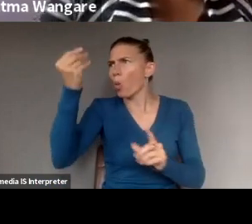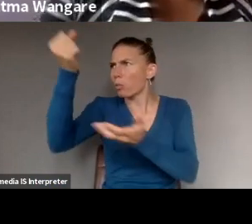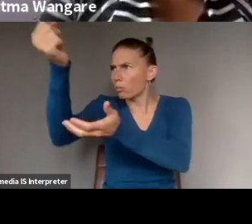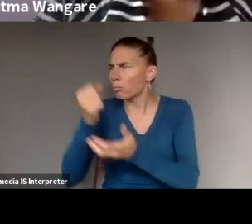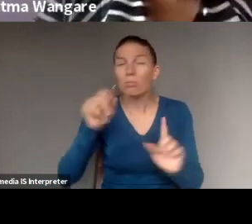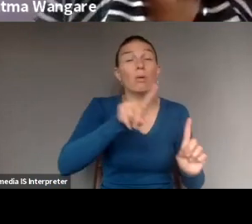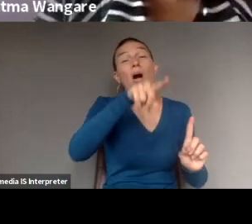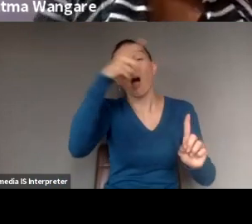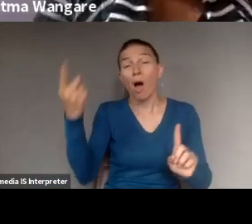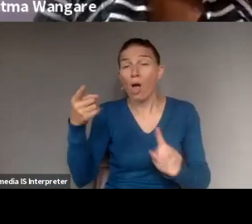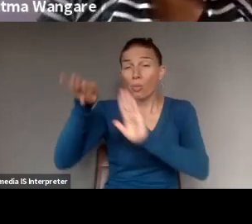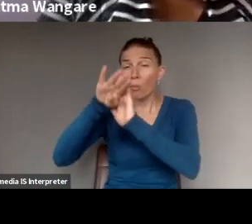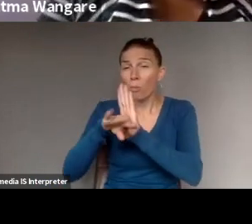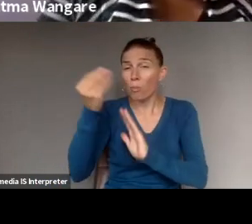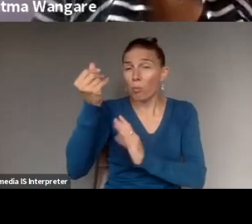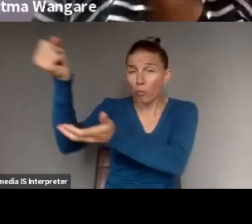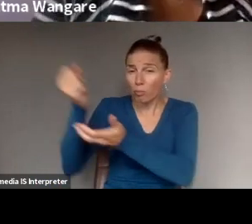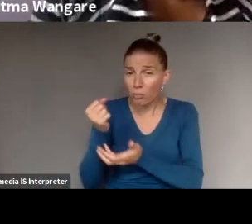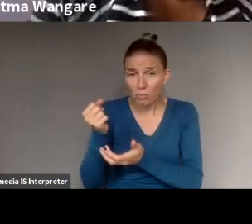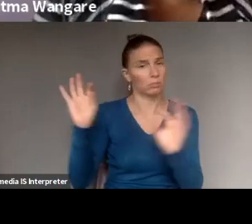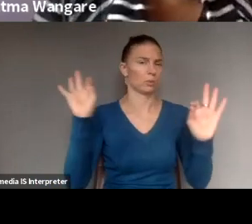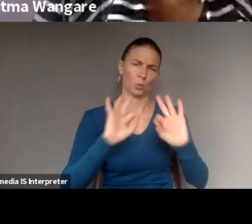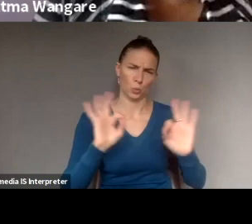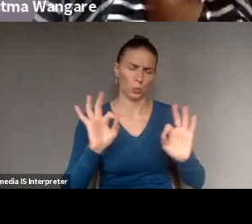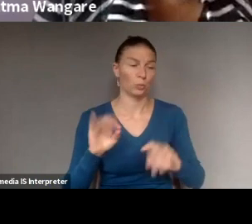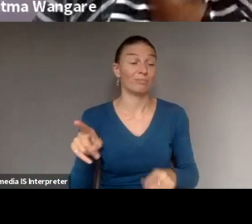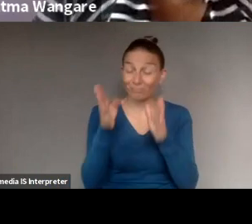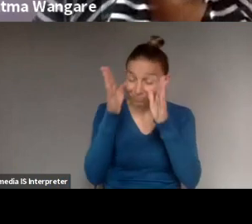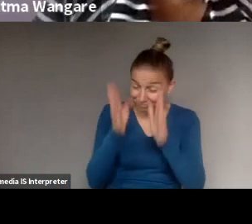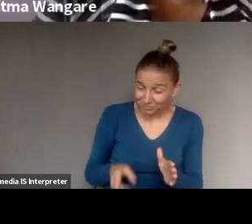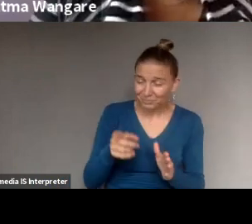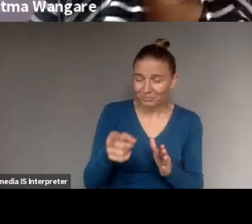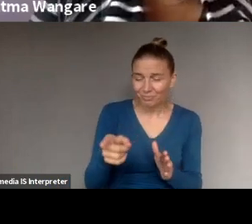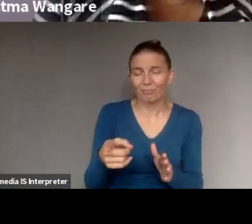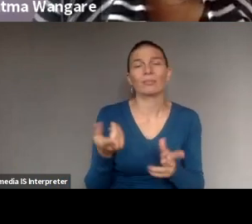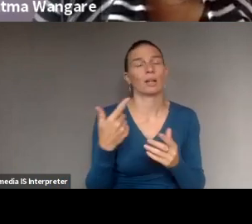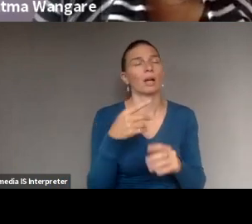must be a person who requires 24-hour care and a very, very important component